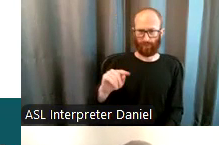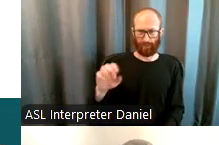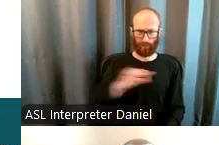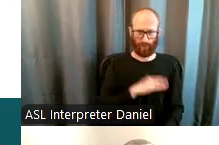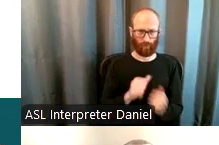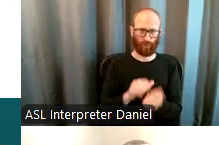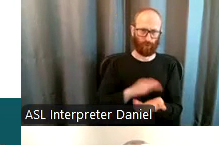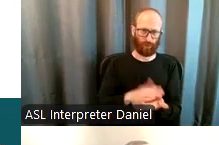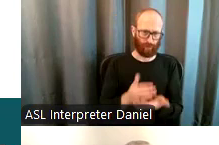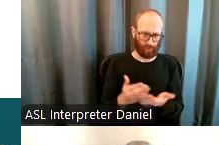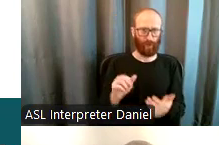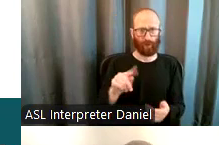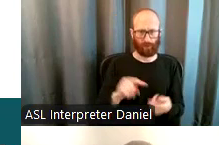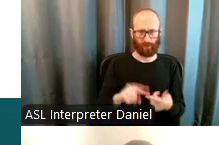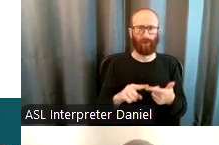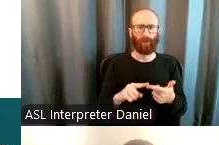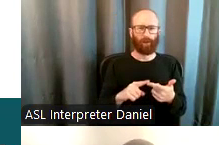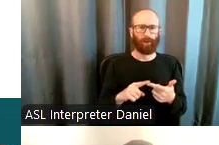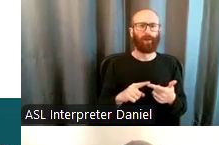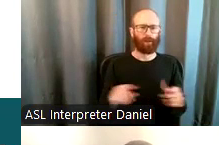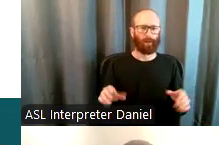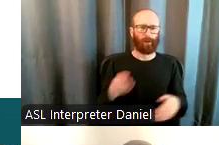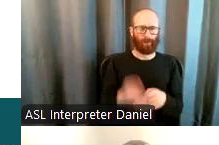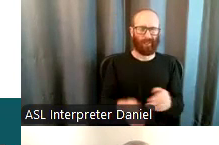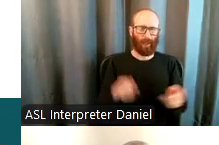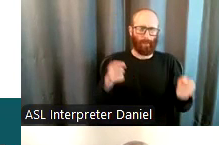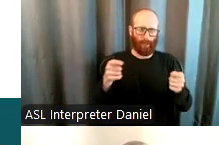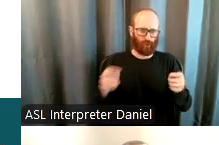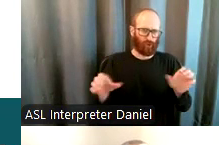save manager certification before leaving High School dual credit opportunities through the